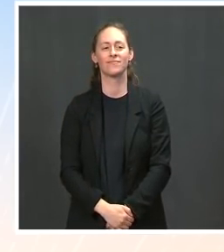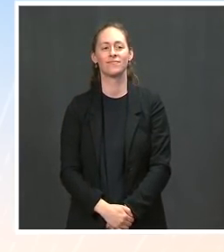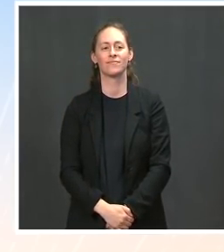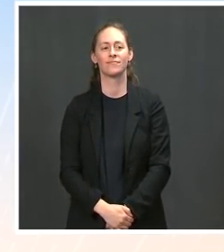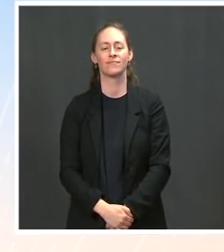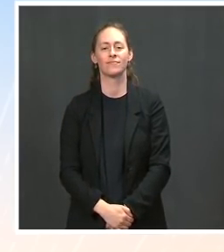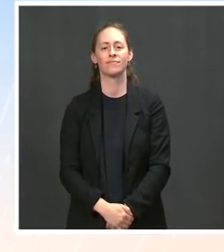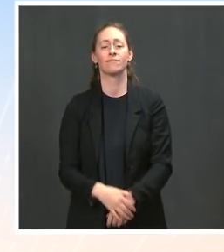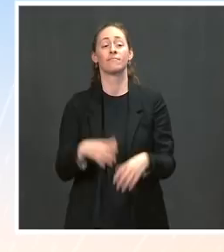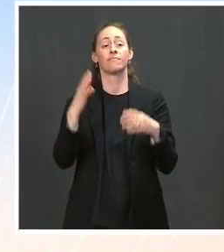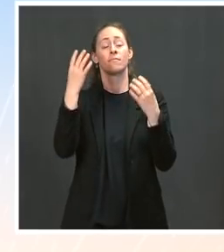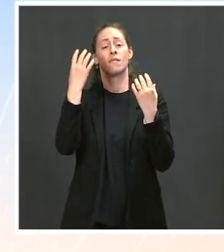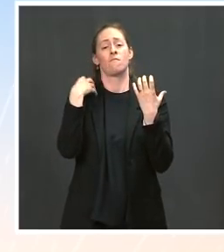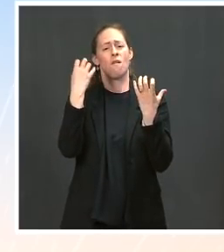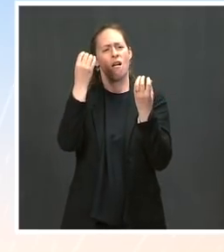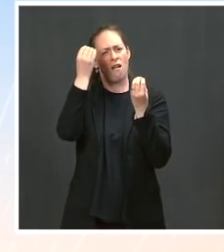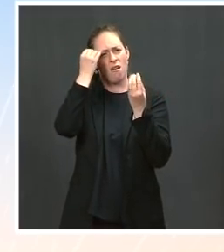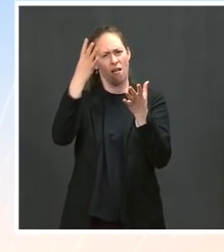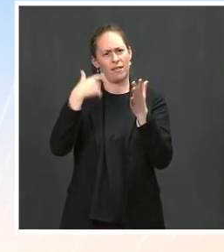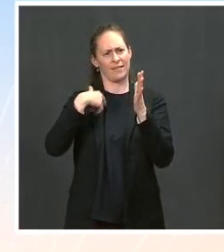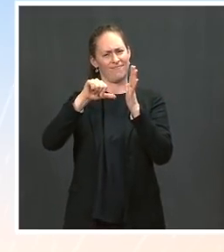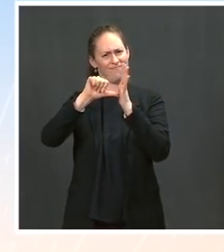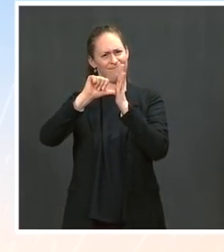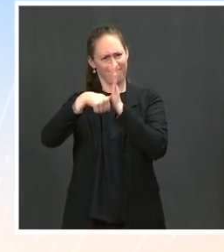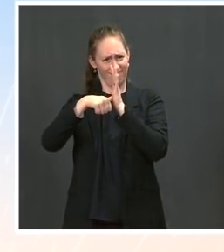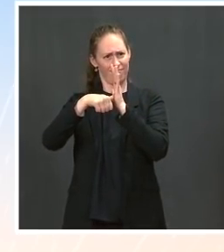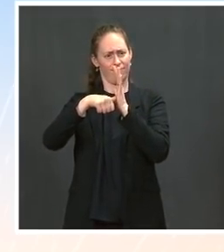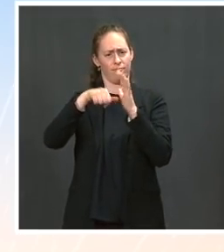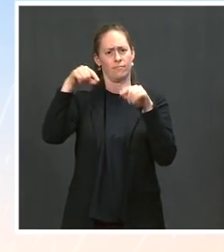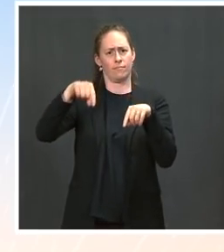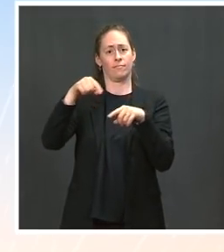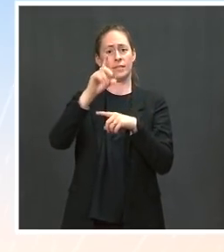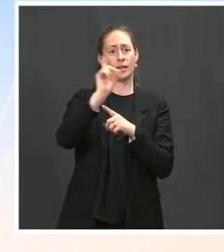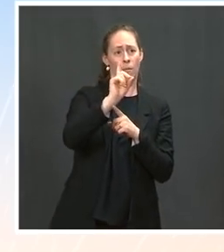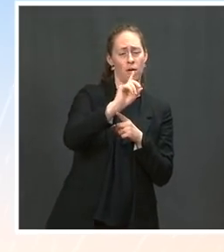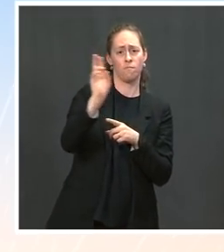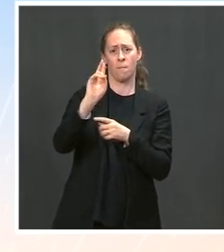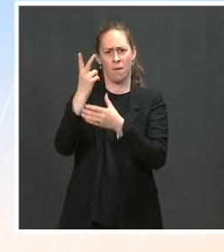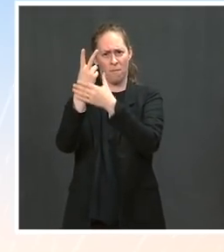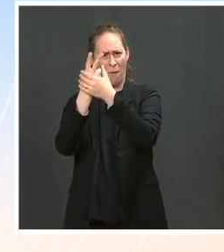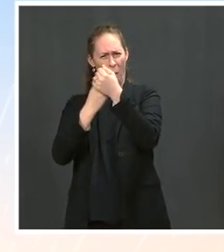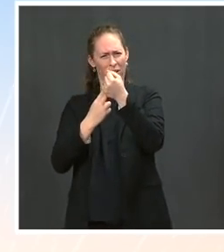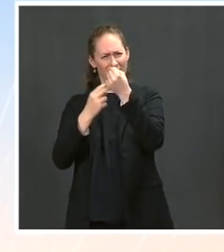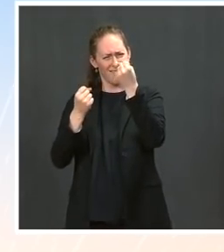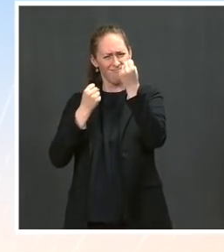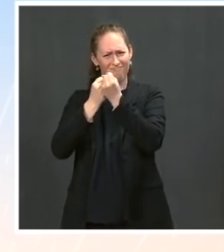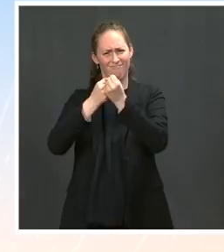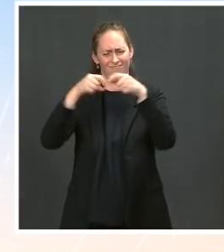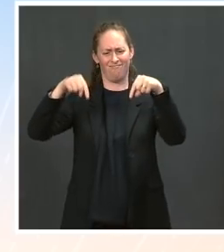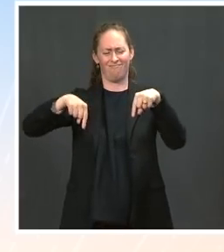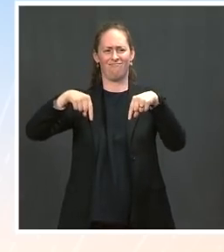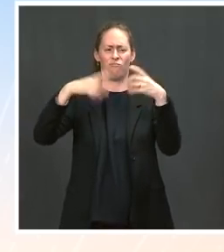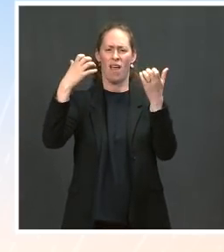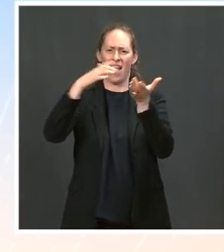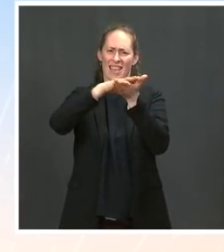for the clean energy infrastructure investments in the American Jobs Plan. During the visit today, the President will make three stops